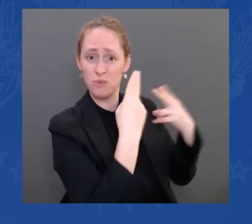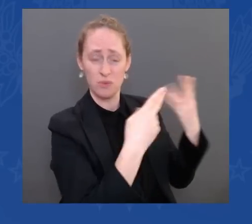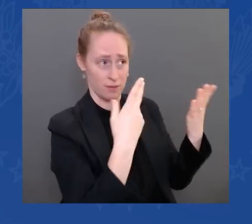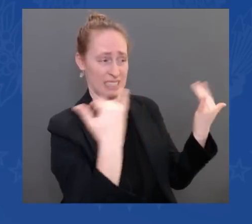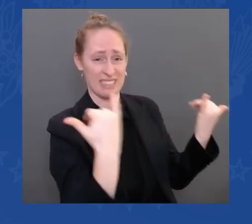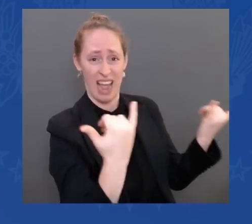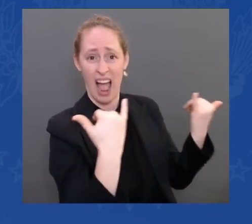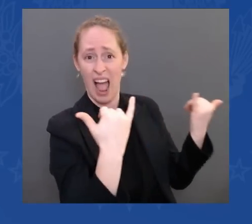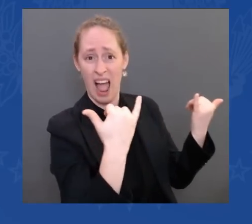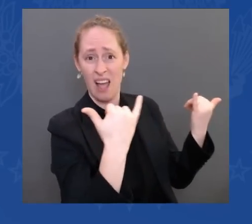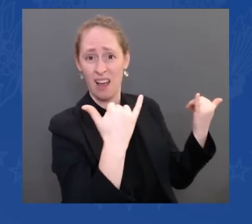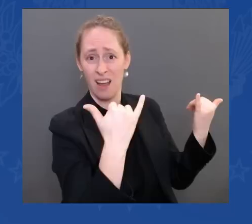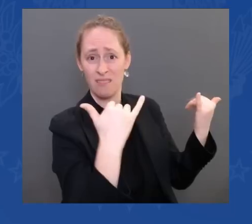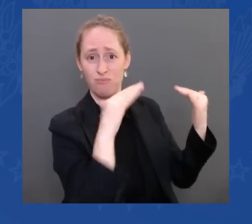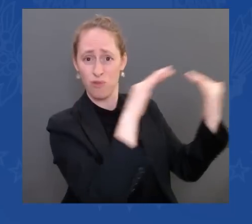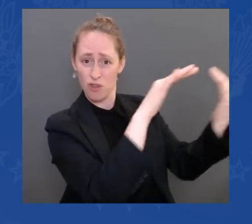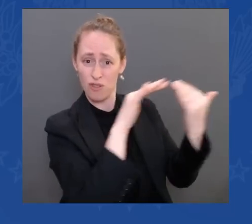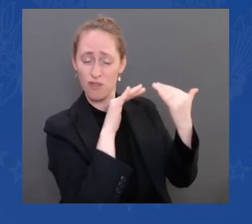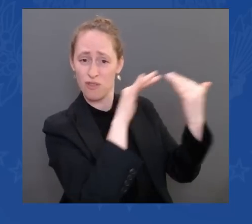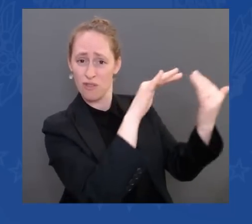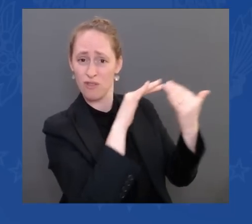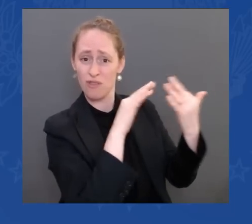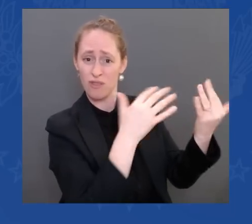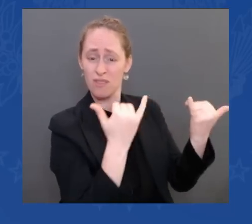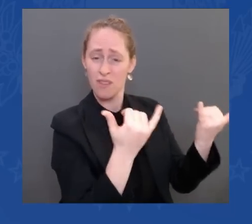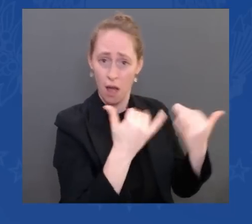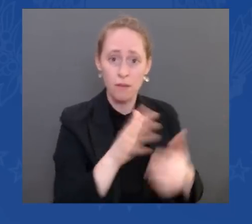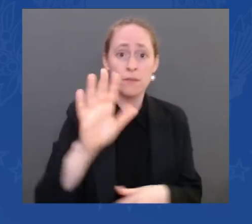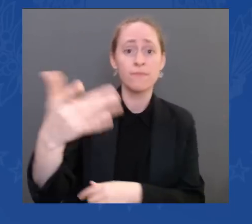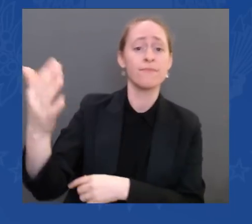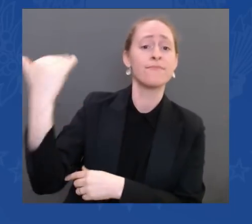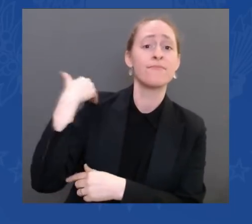And I tell you what: You're -- and I've been in Ukraine